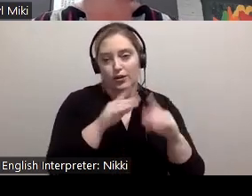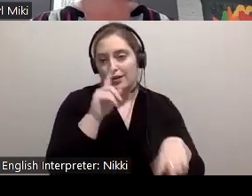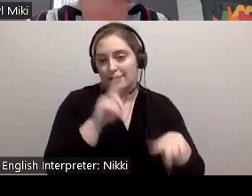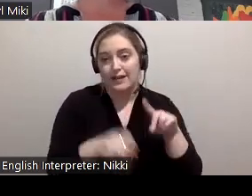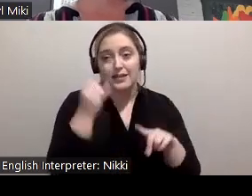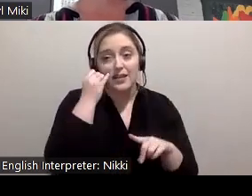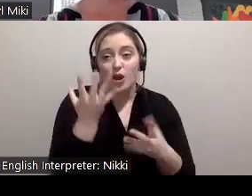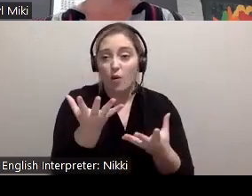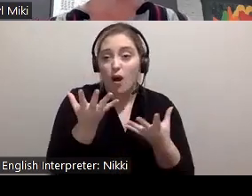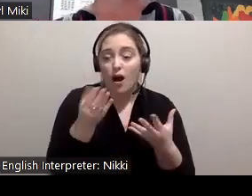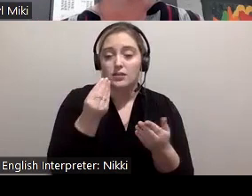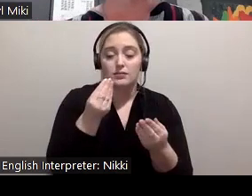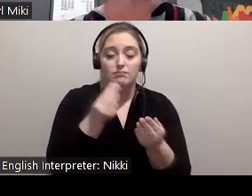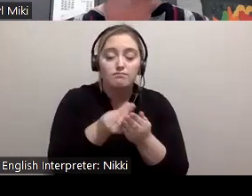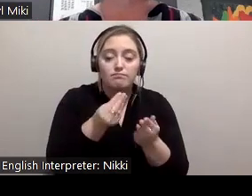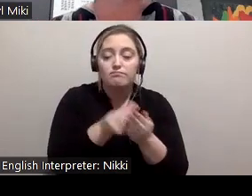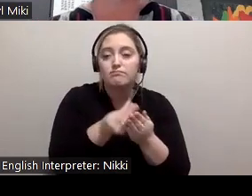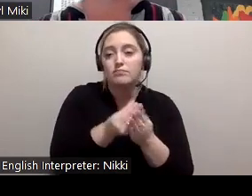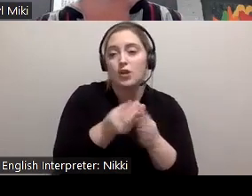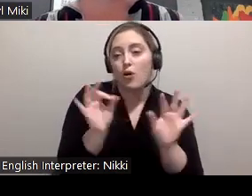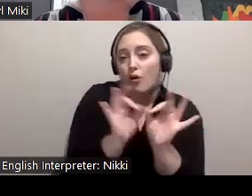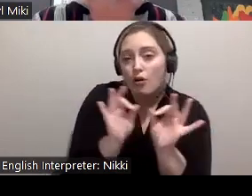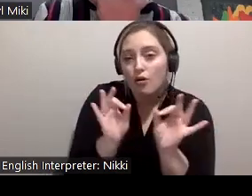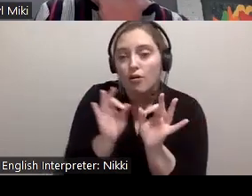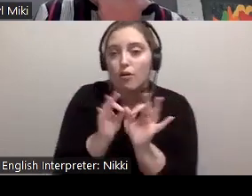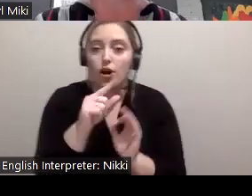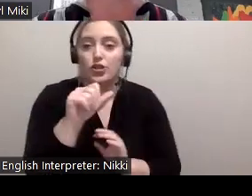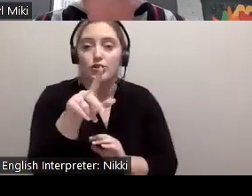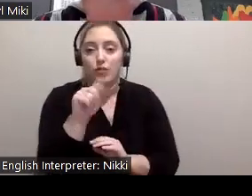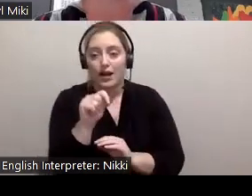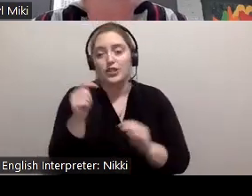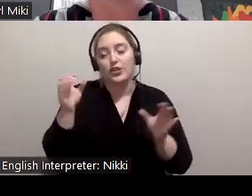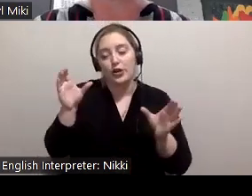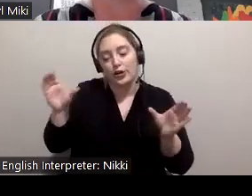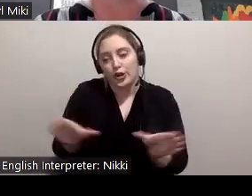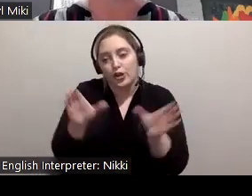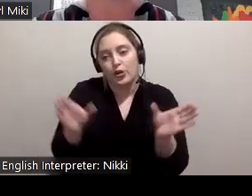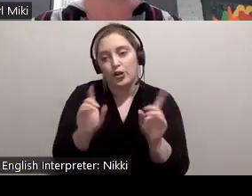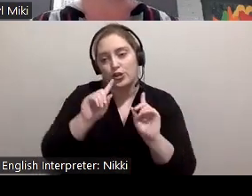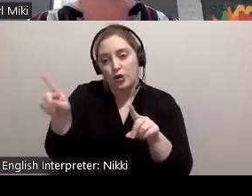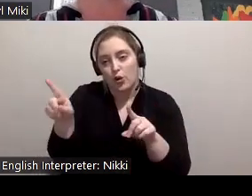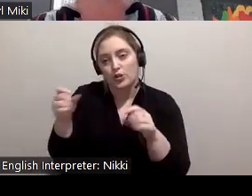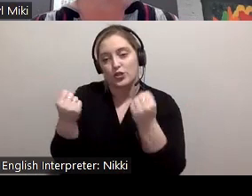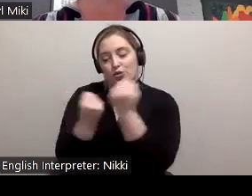funds they're encouraged to go to try their their hand at the Support - Operate program which is a different grant